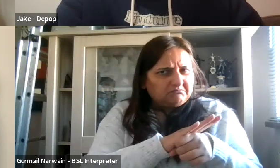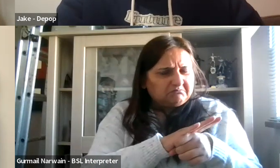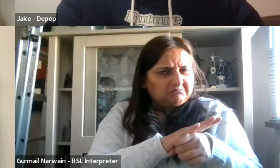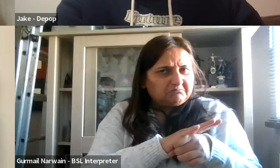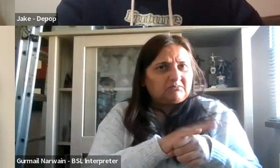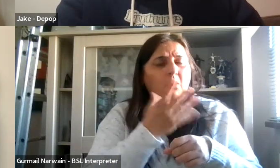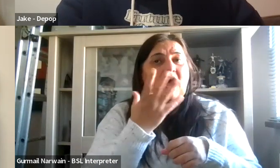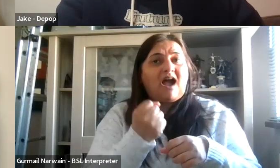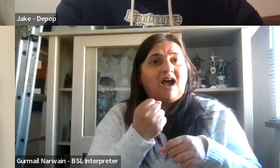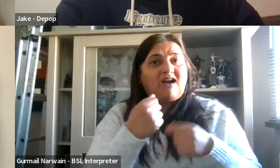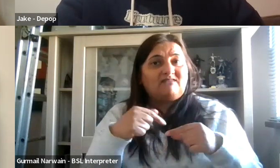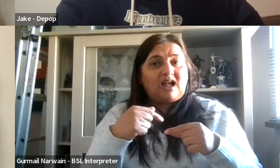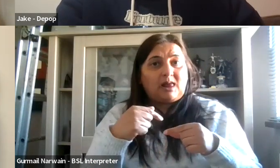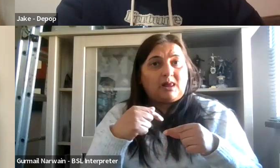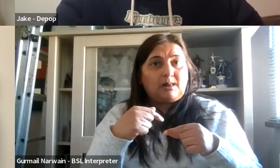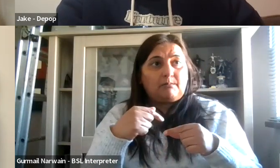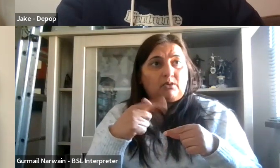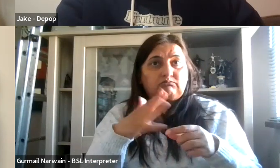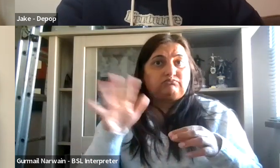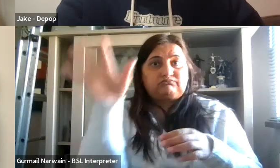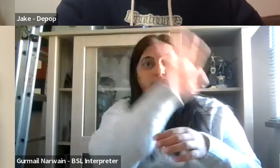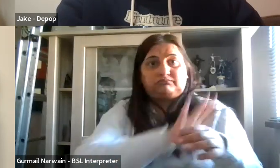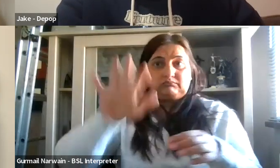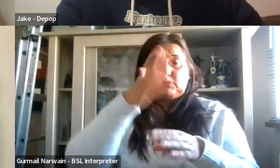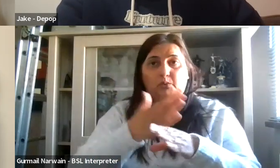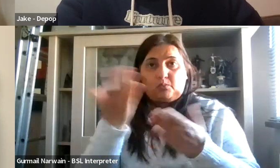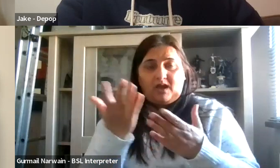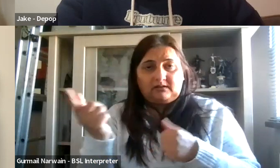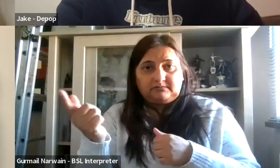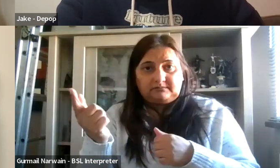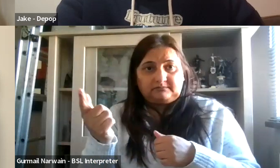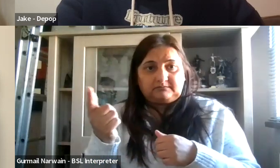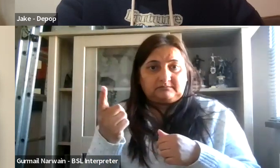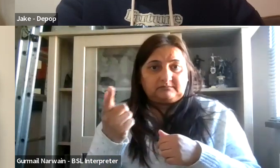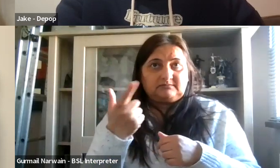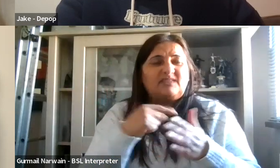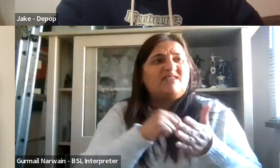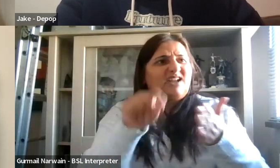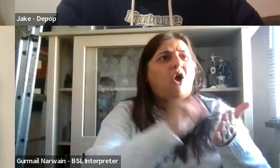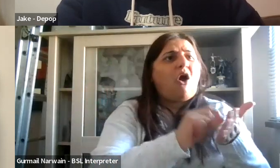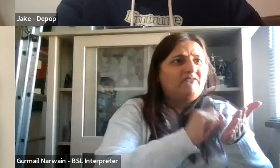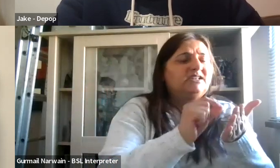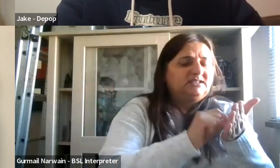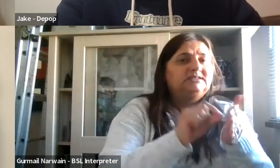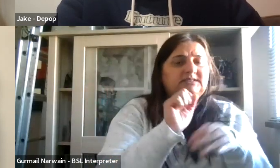Is that in - is that in one main location or is that sort of thing available wherever you are working. Obviously, if you're in the if you're in the office. Obviously if you are in the office.